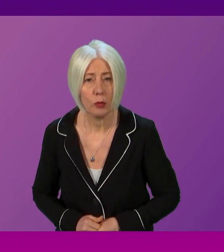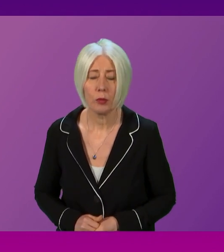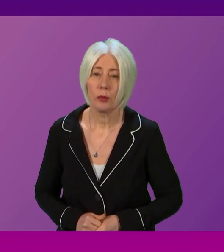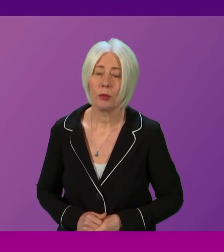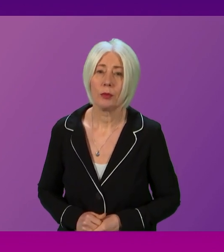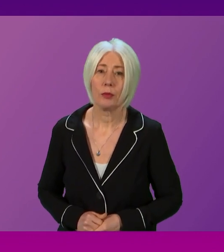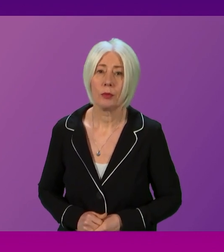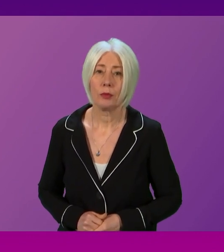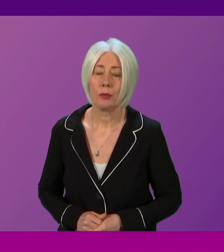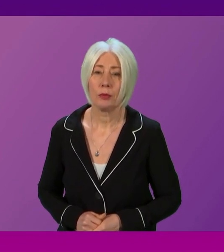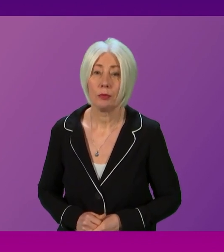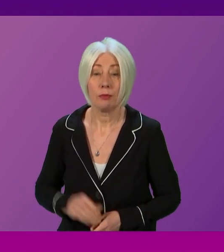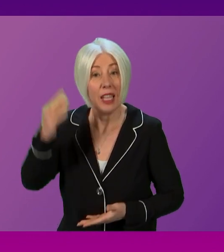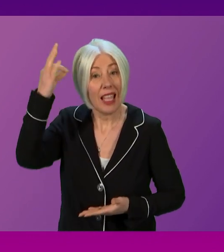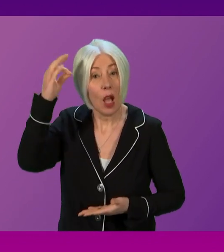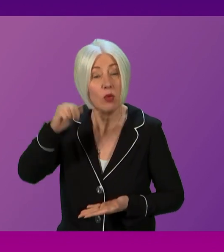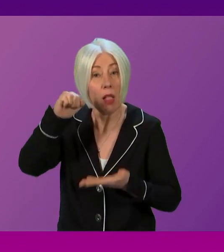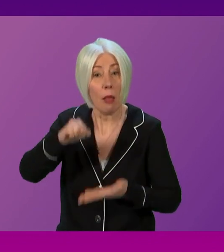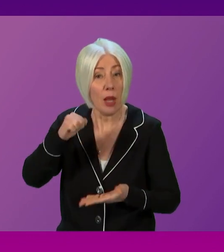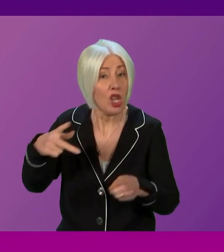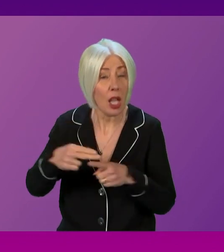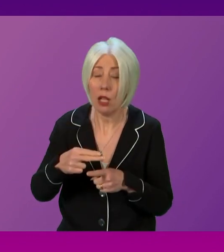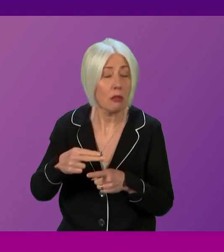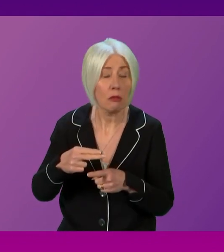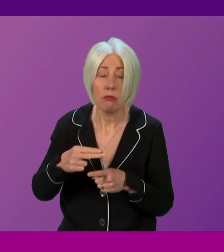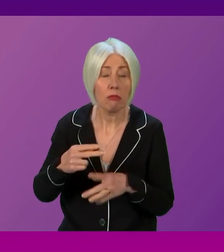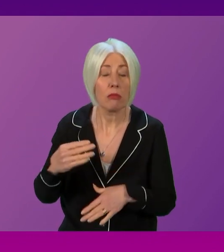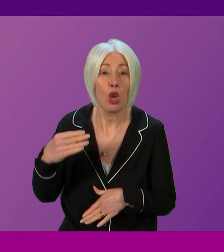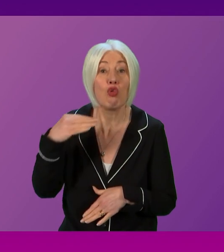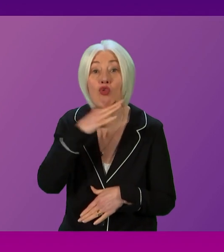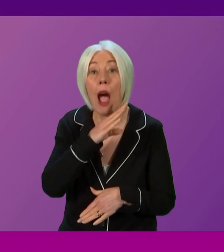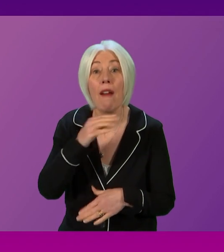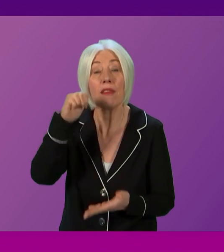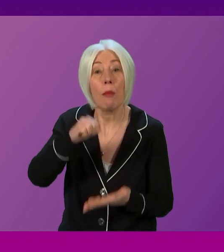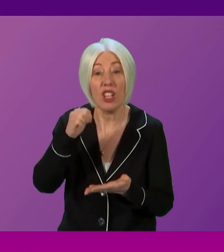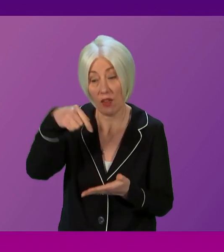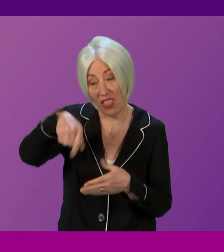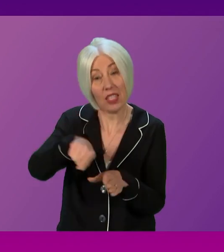Council budgets are not being cut: the draft budget for this year proposes a